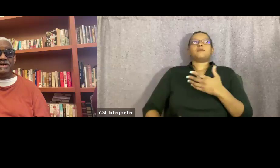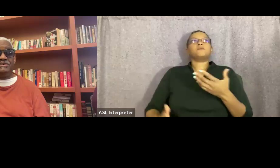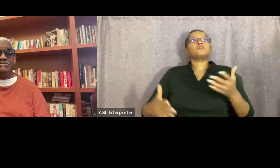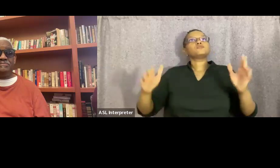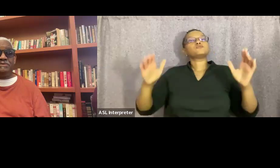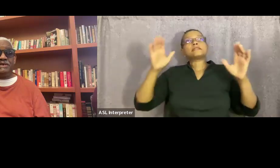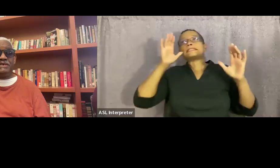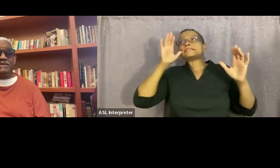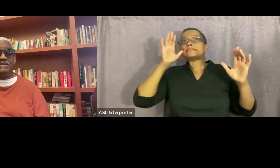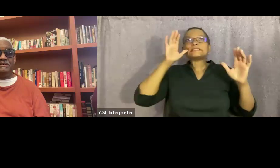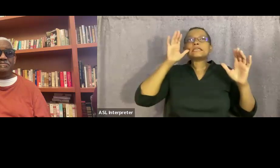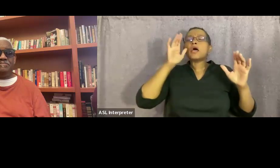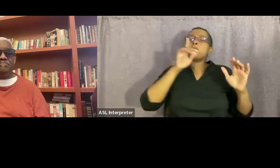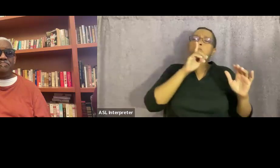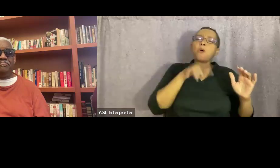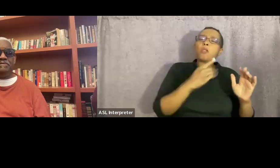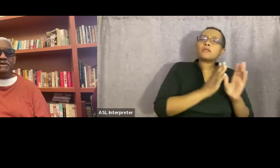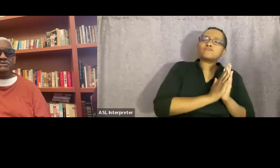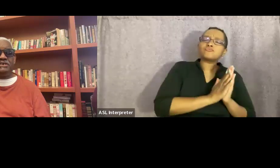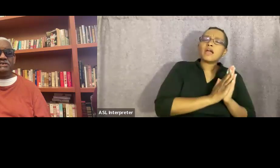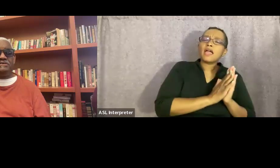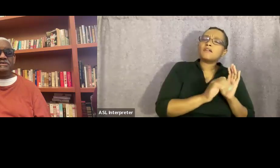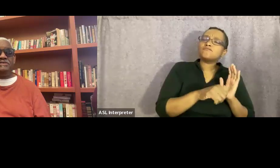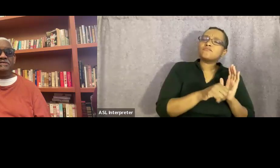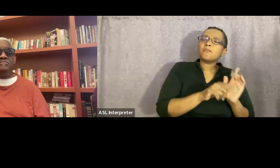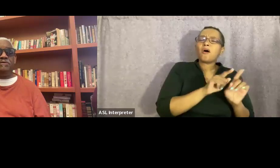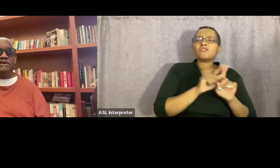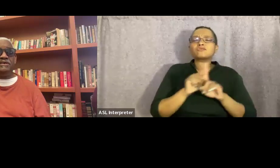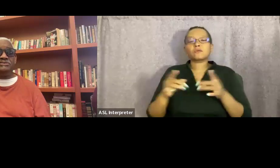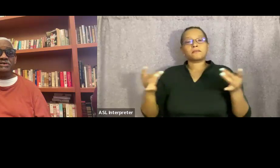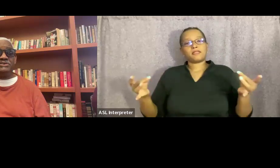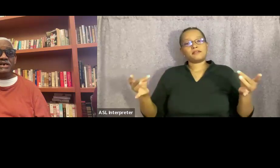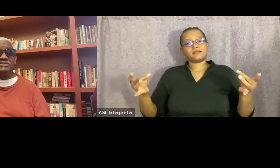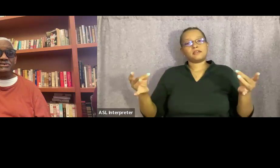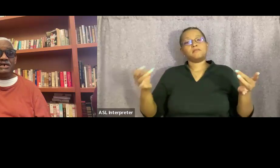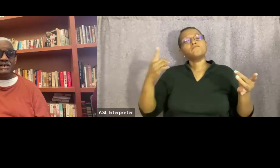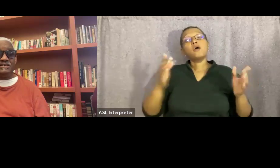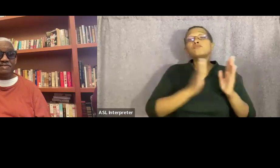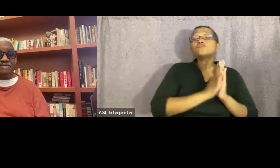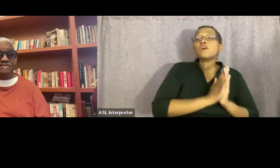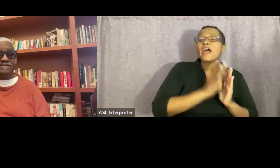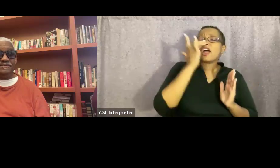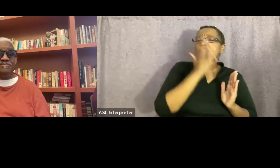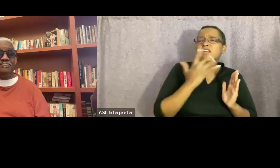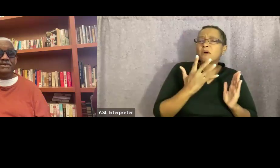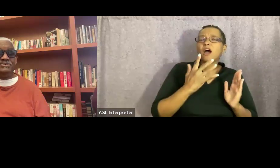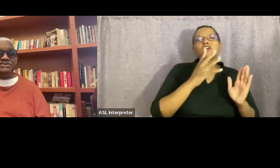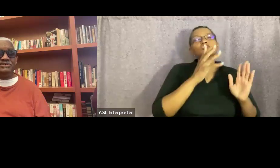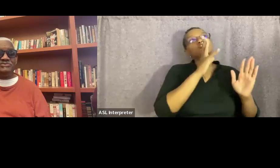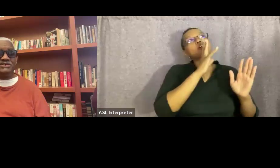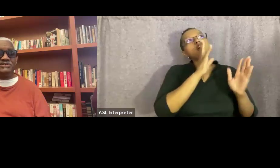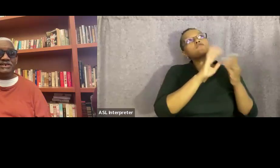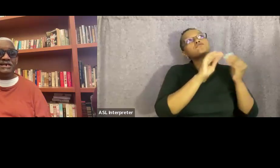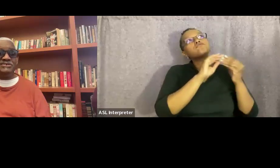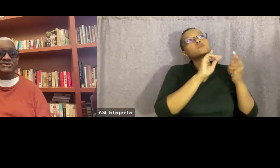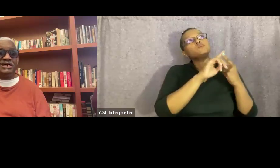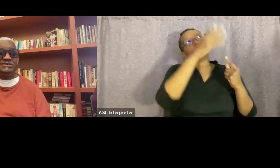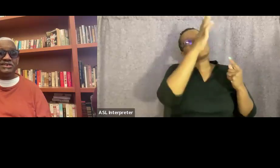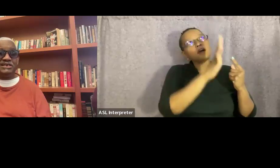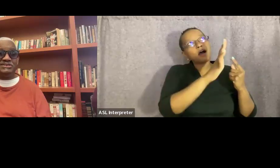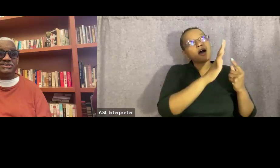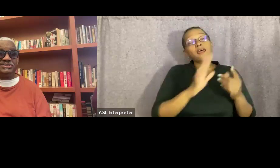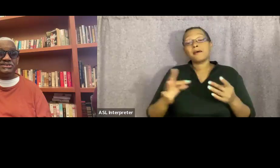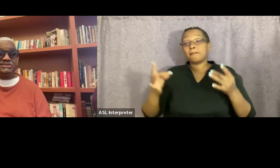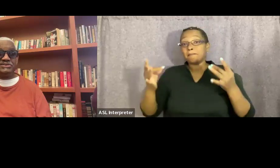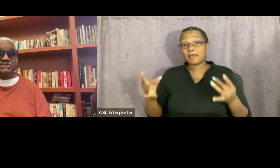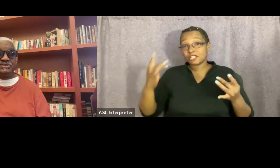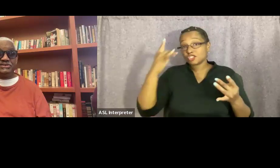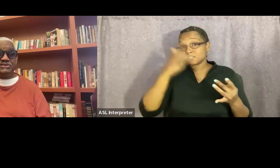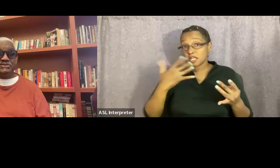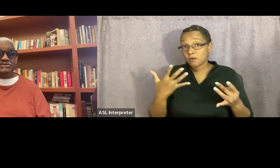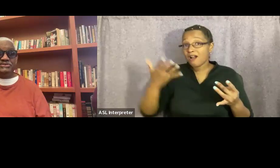not only pray, but meditate. Praying is when we talk to God. Meditation is when God talks to us.